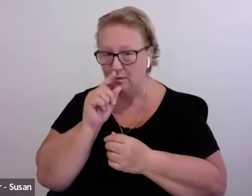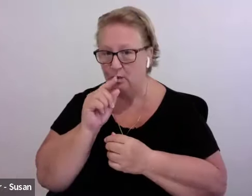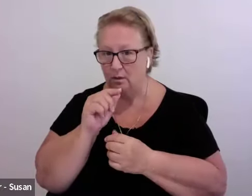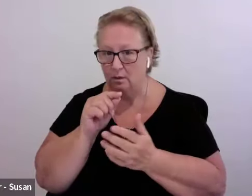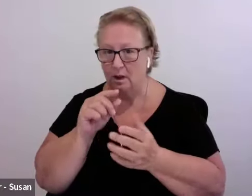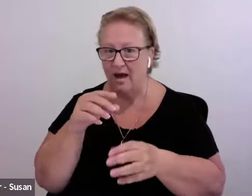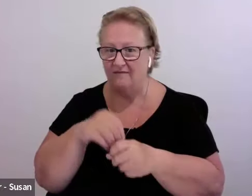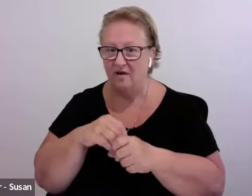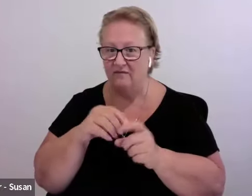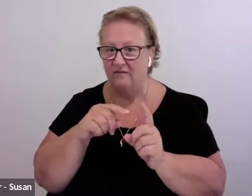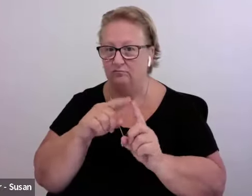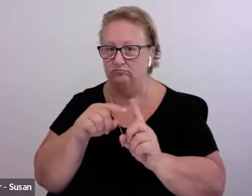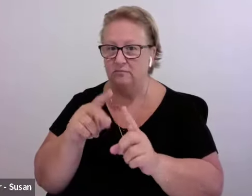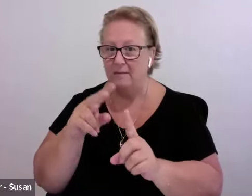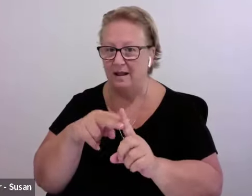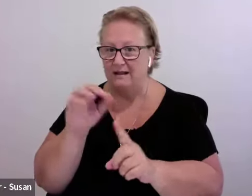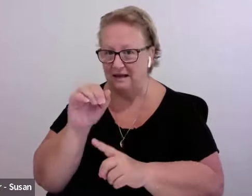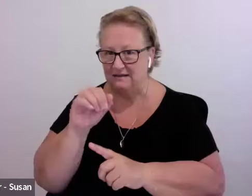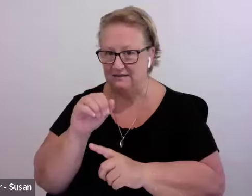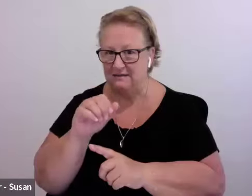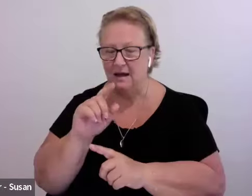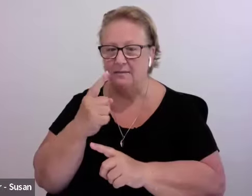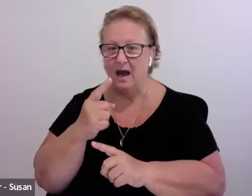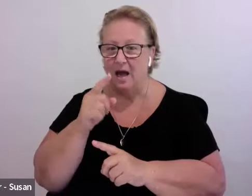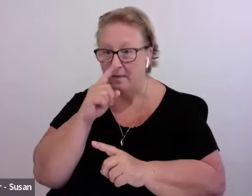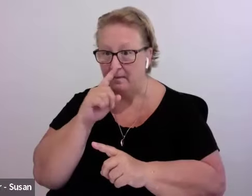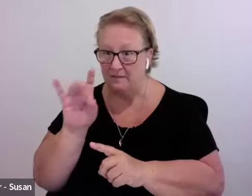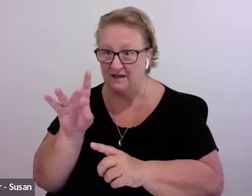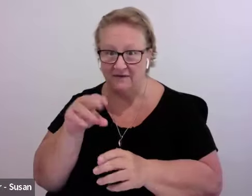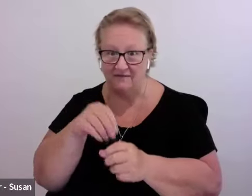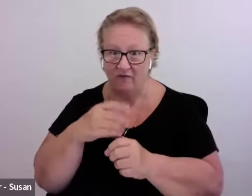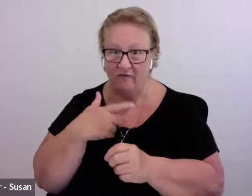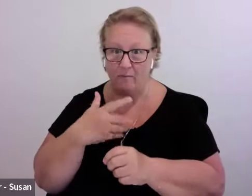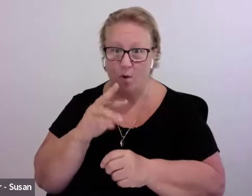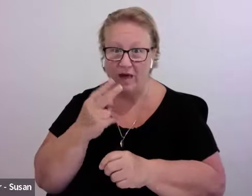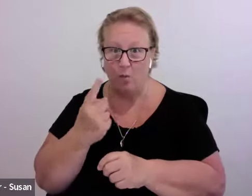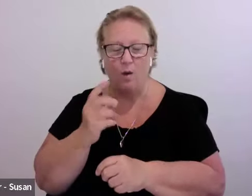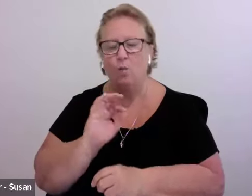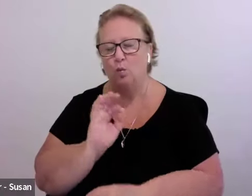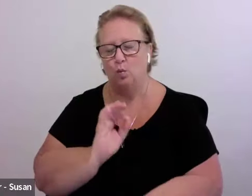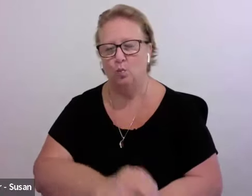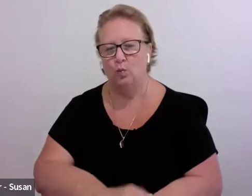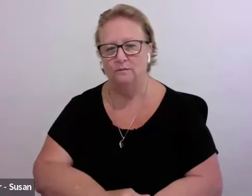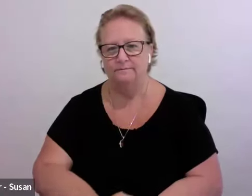Yes, according to that rule that essentially organisations are allowed to be - are eligible to be involved in